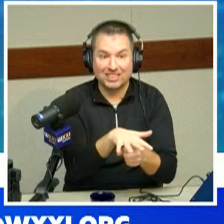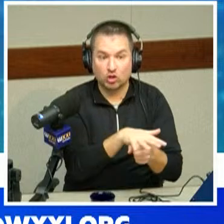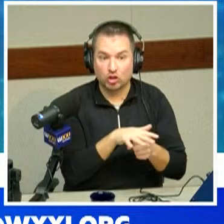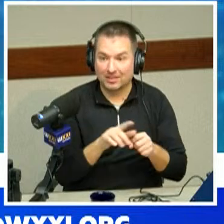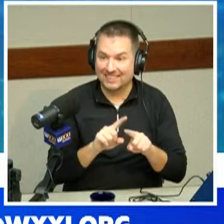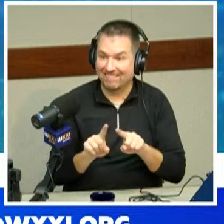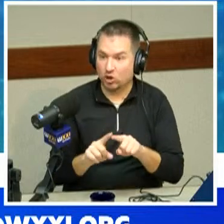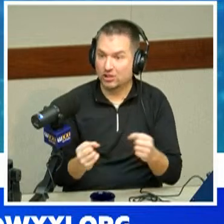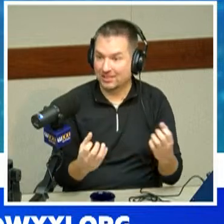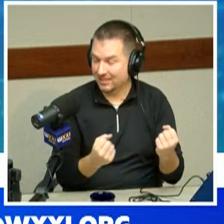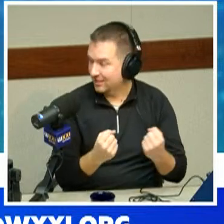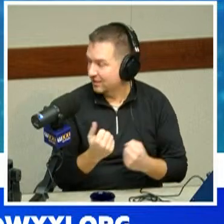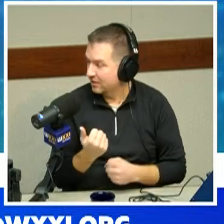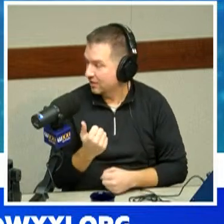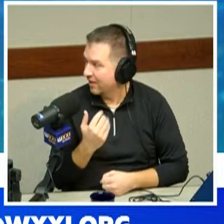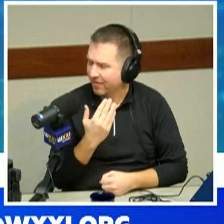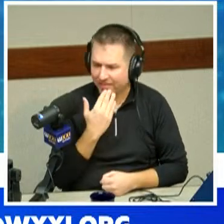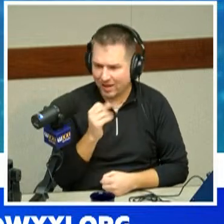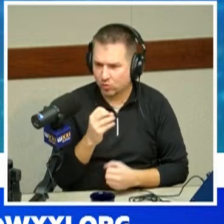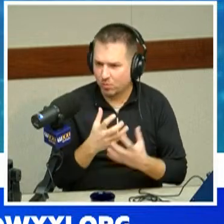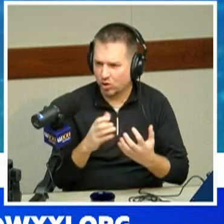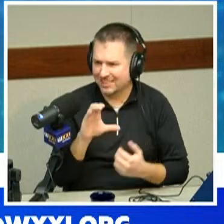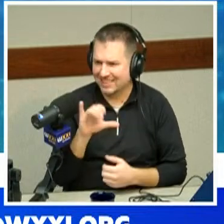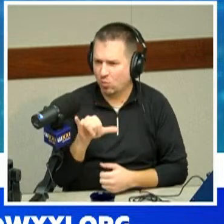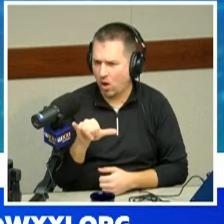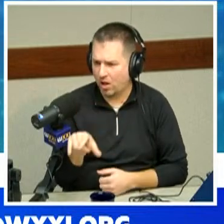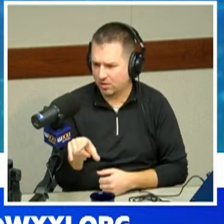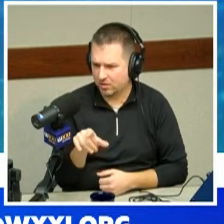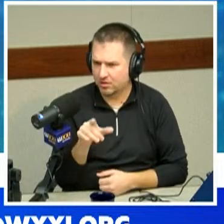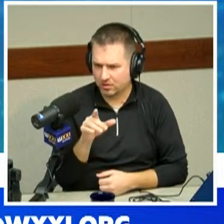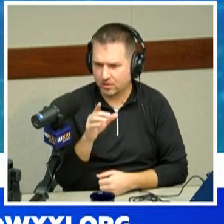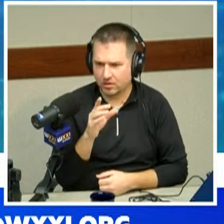before the break um but thank you so much Cy for for listening and for for writing in